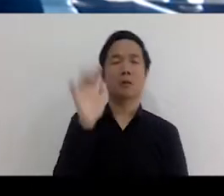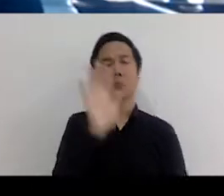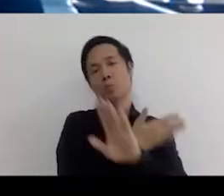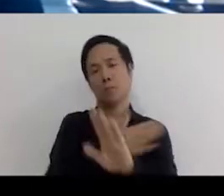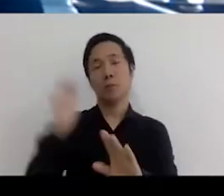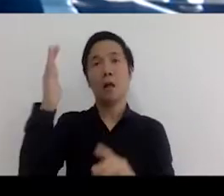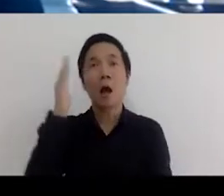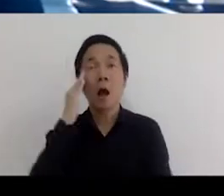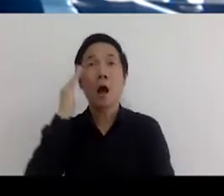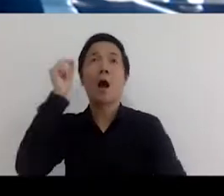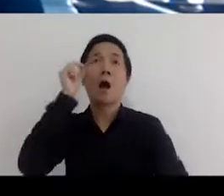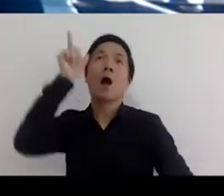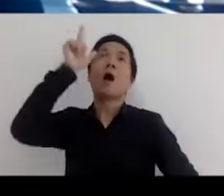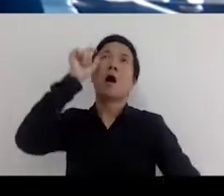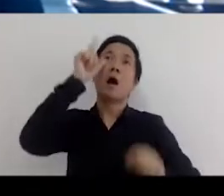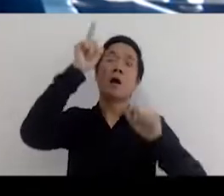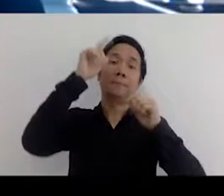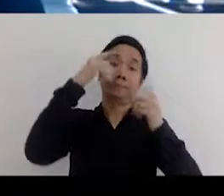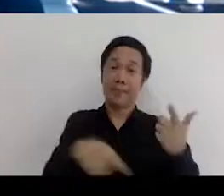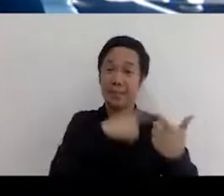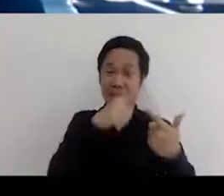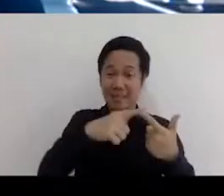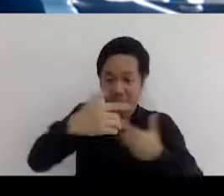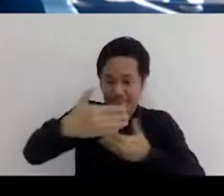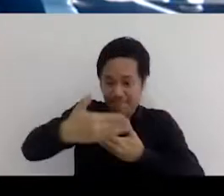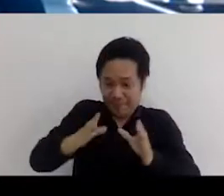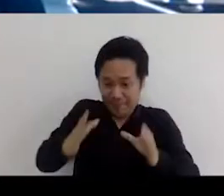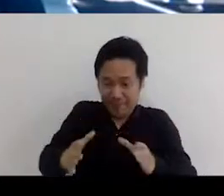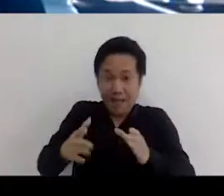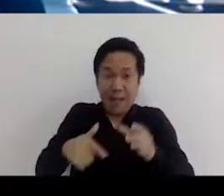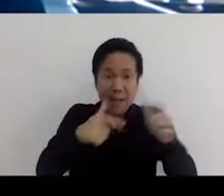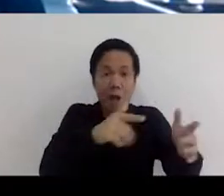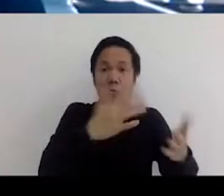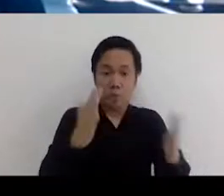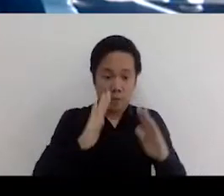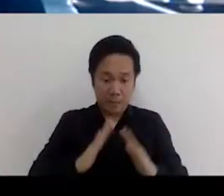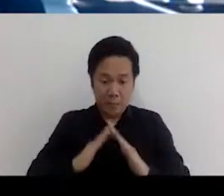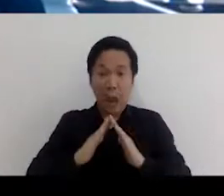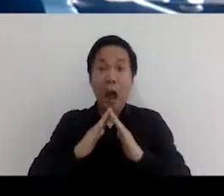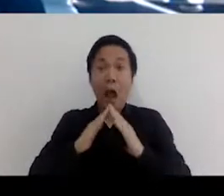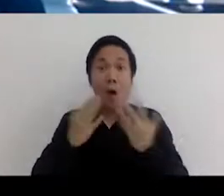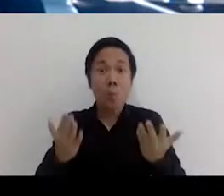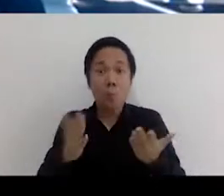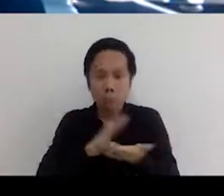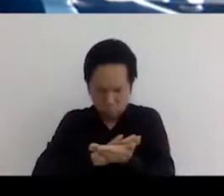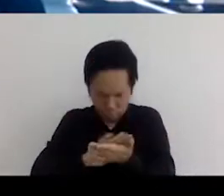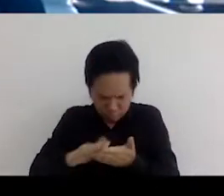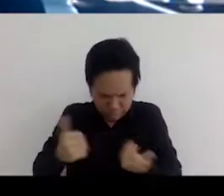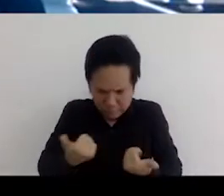Then of course, sign language has been incorporated in all our communication and we also have an infographic.